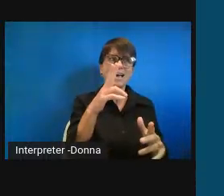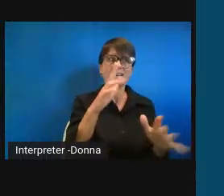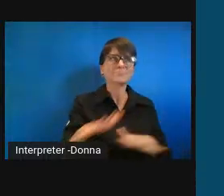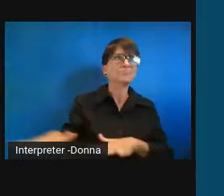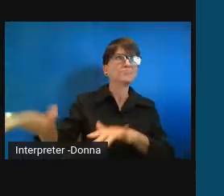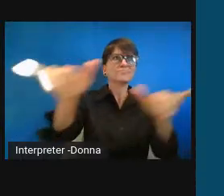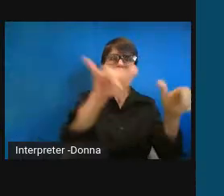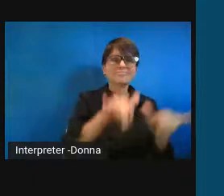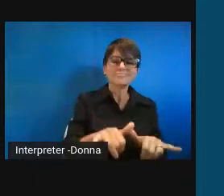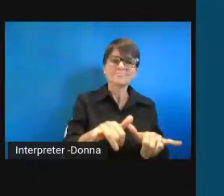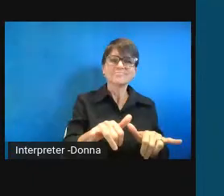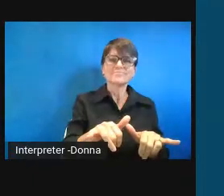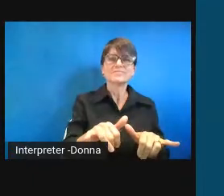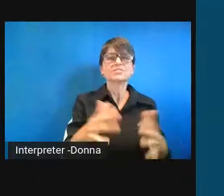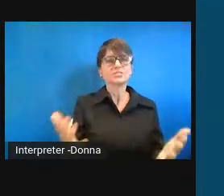get right is bad and greed is good .